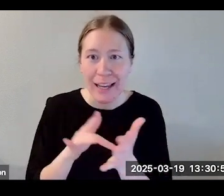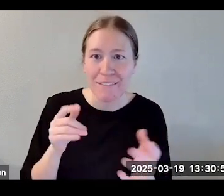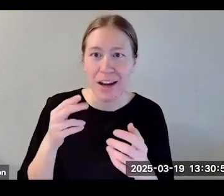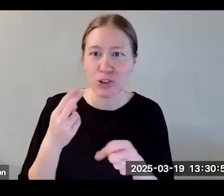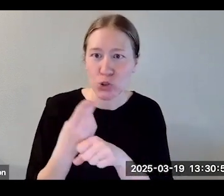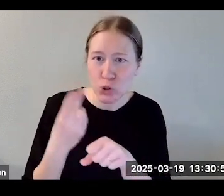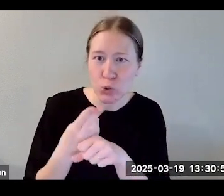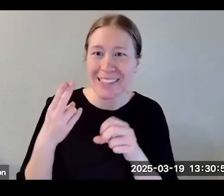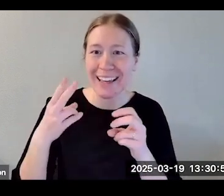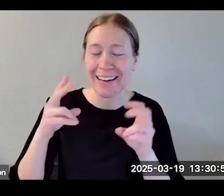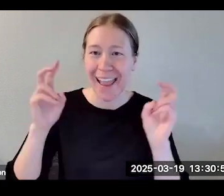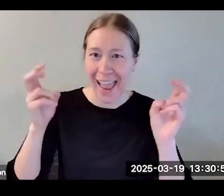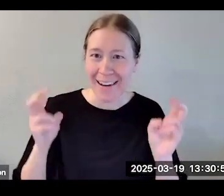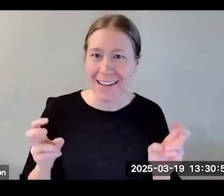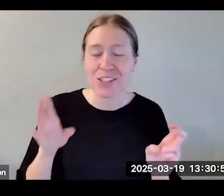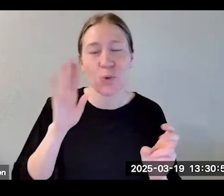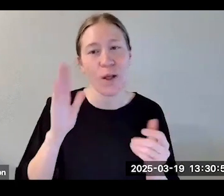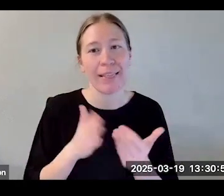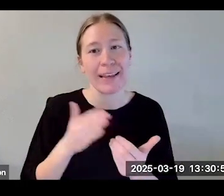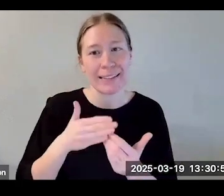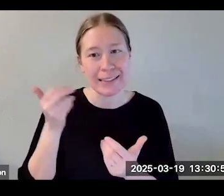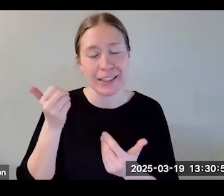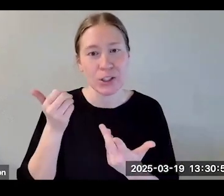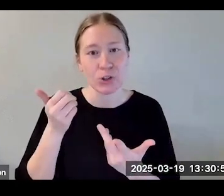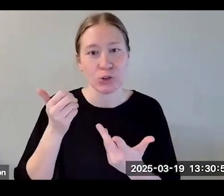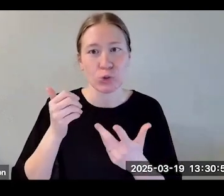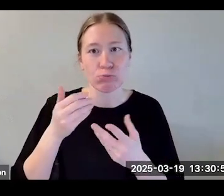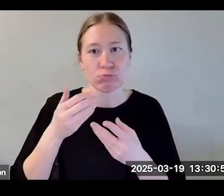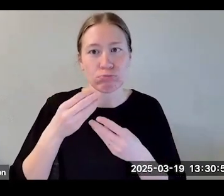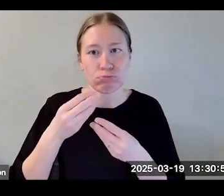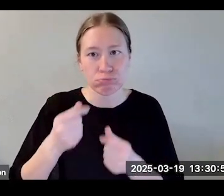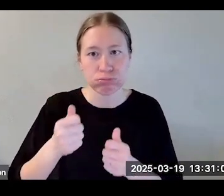to format those same heading levels later on.